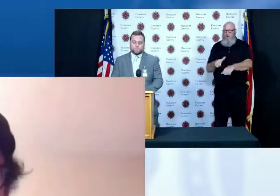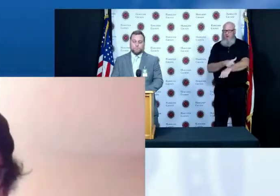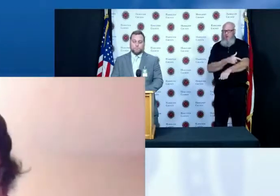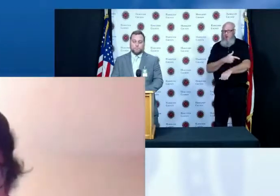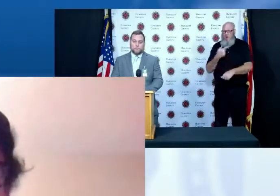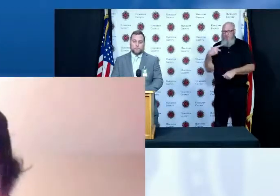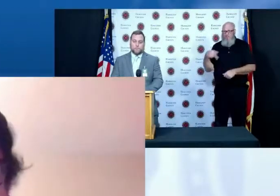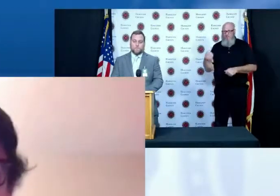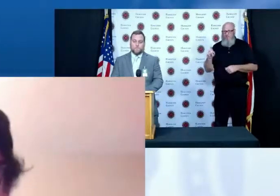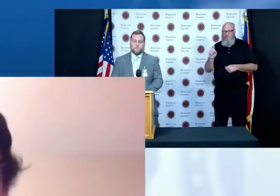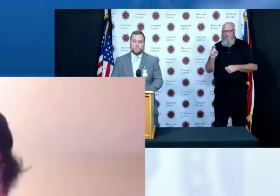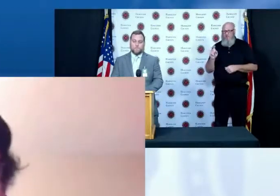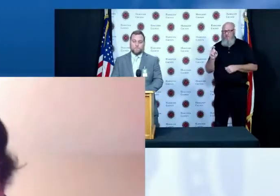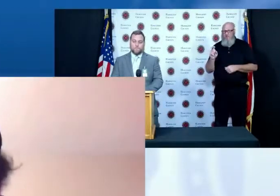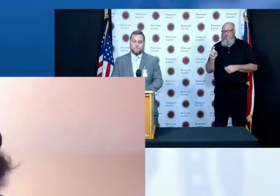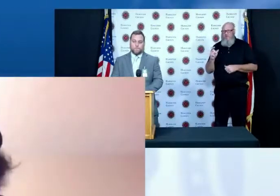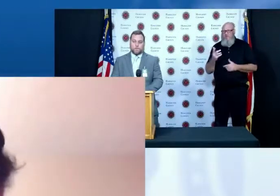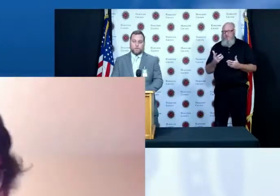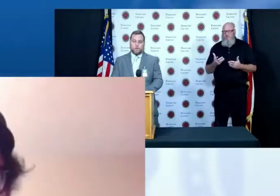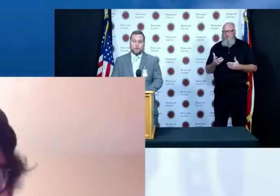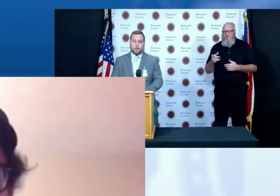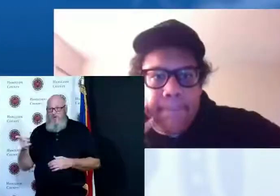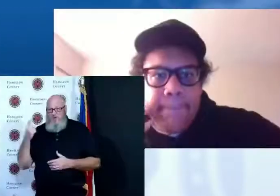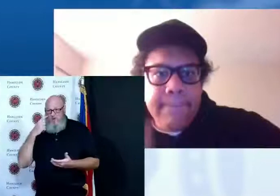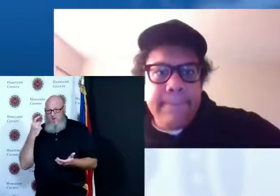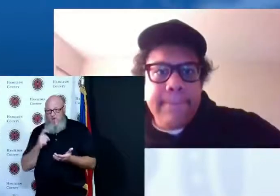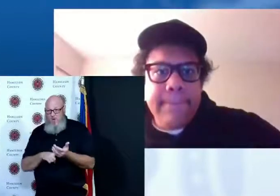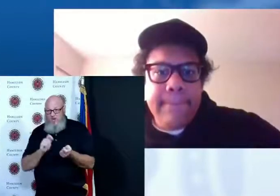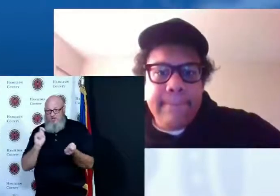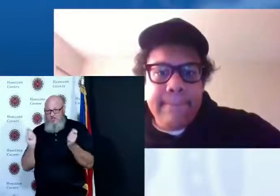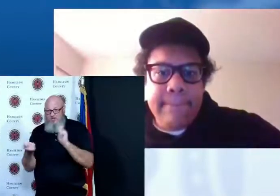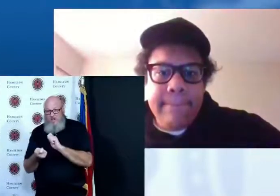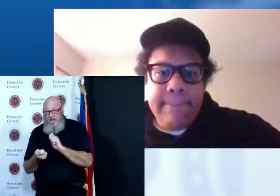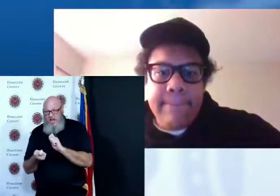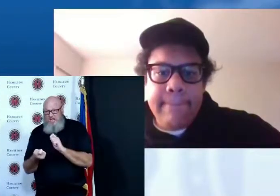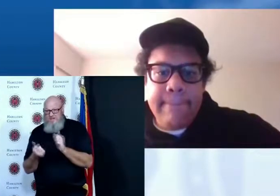you know seeing any changes in the near future so the state dashboard has seven